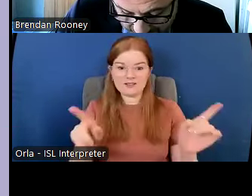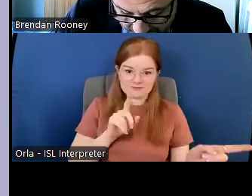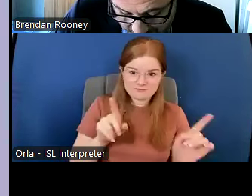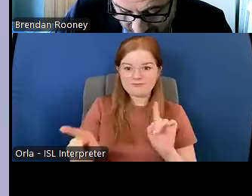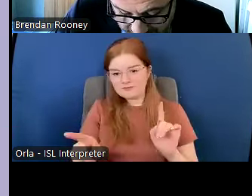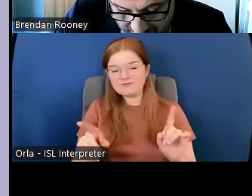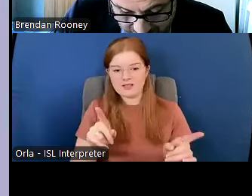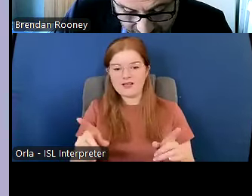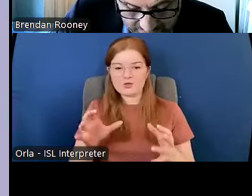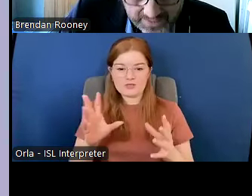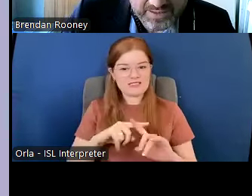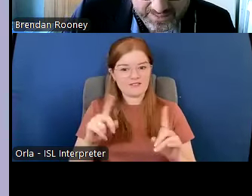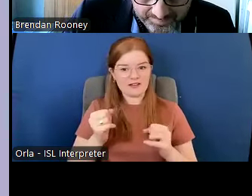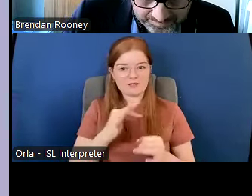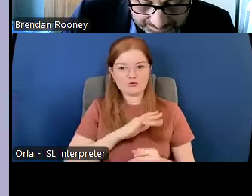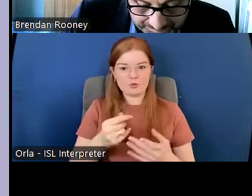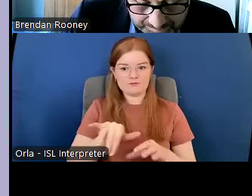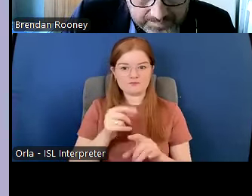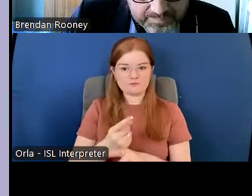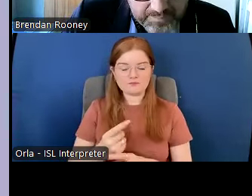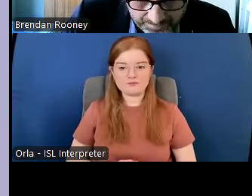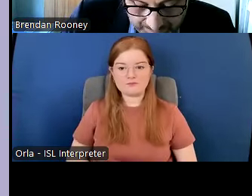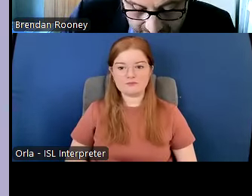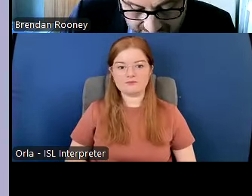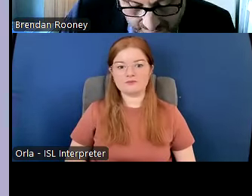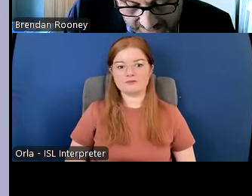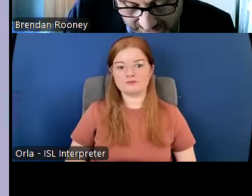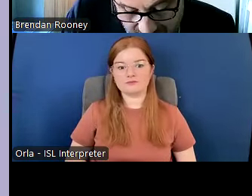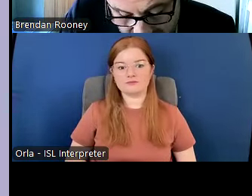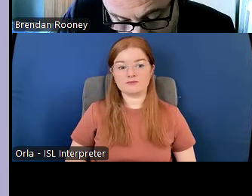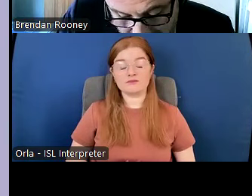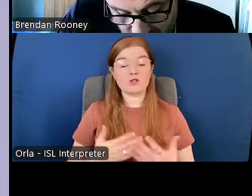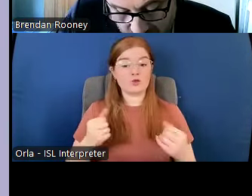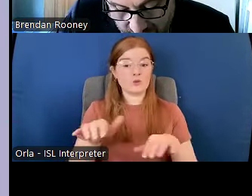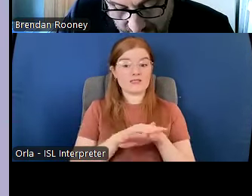And there is certainly some truth to this. The similarities in their abstract work